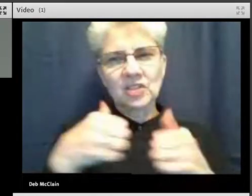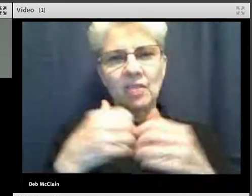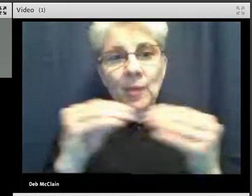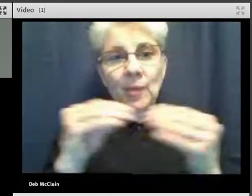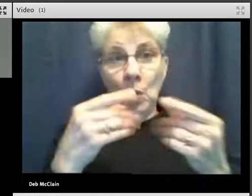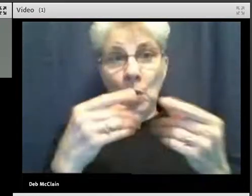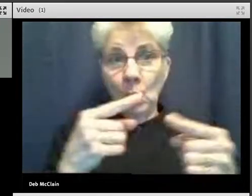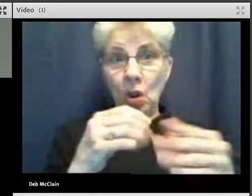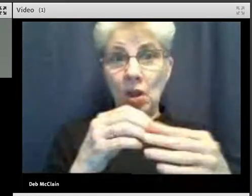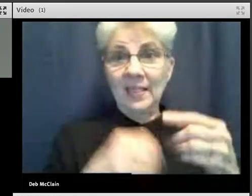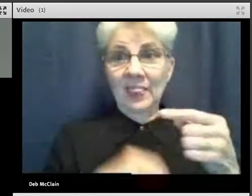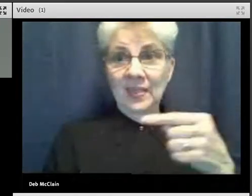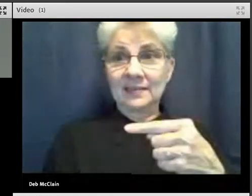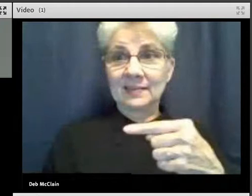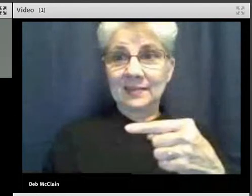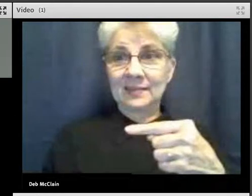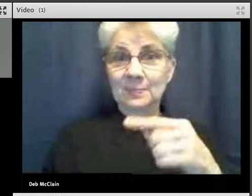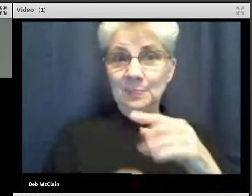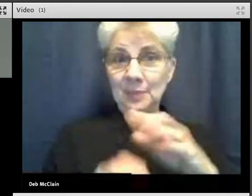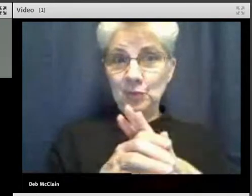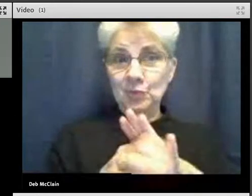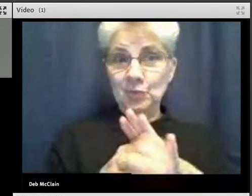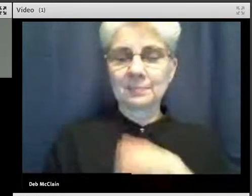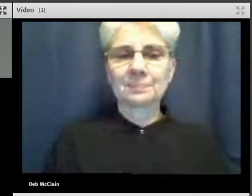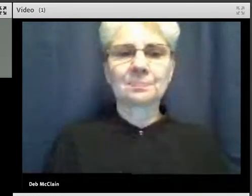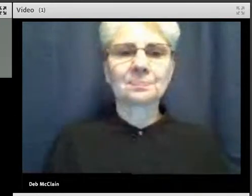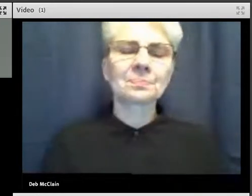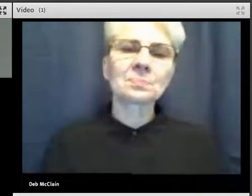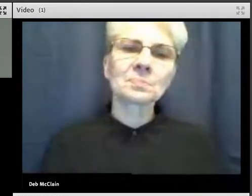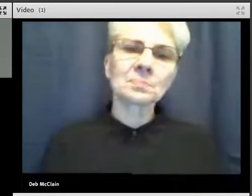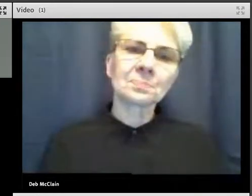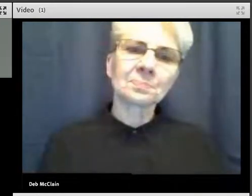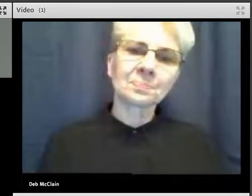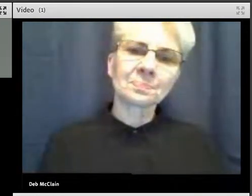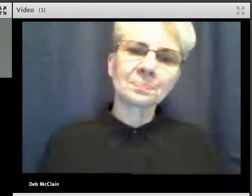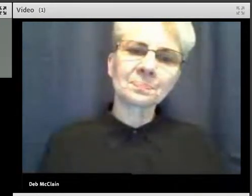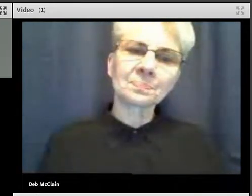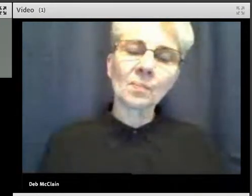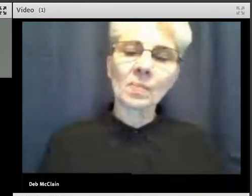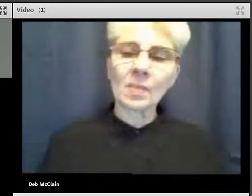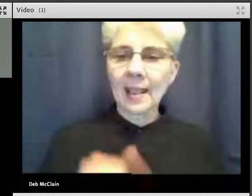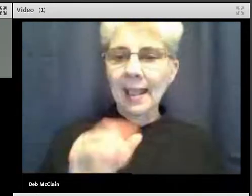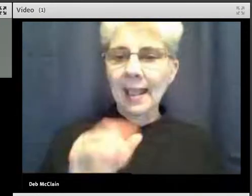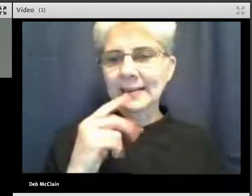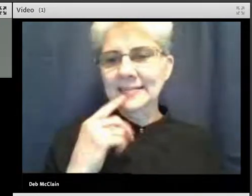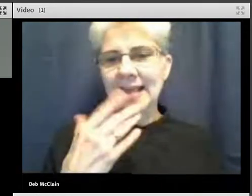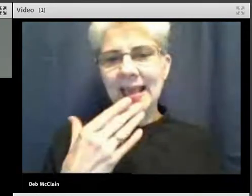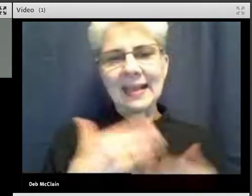This one's a little more challenging because there is more going on in this image.